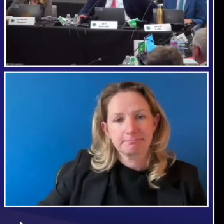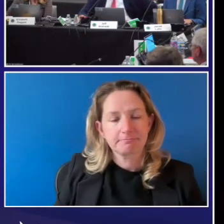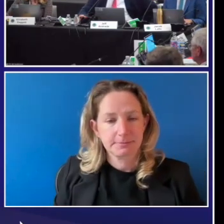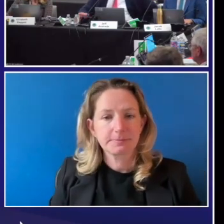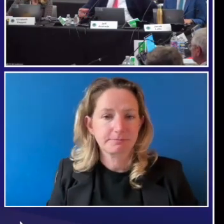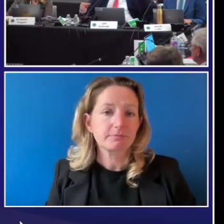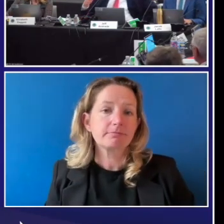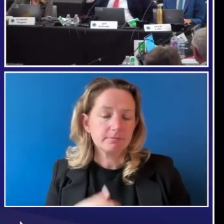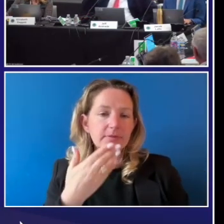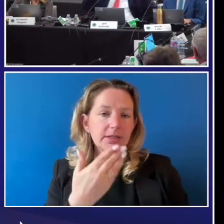Thank you. Jennifer, you have the floor.